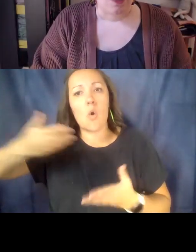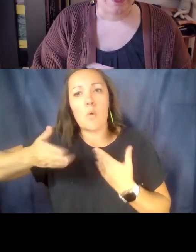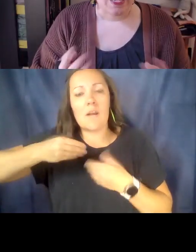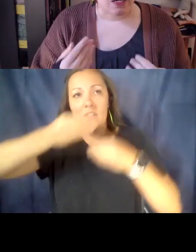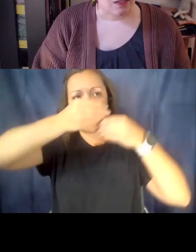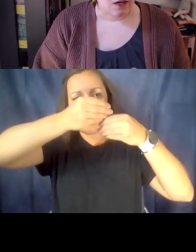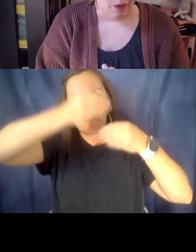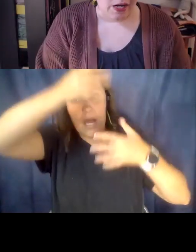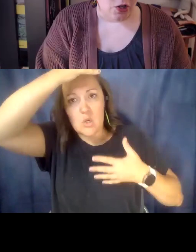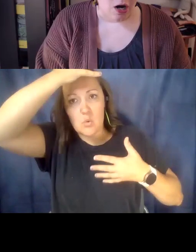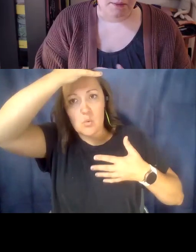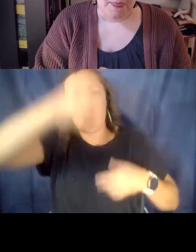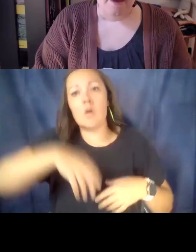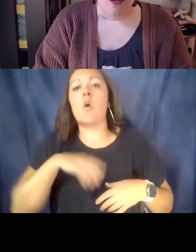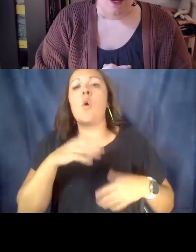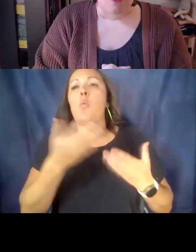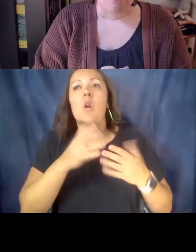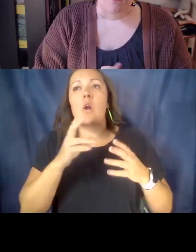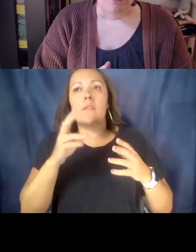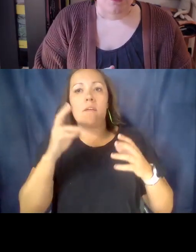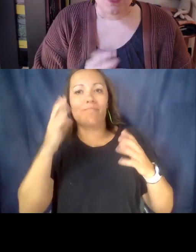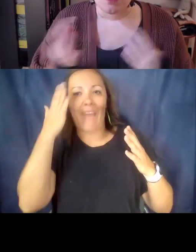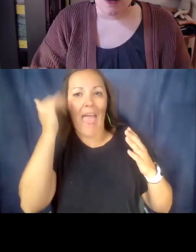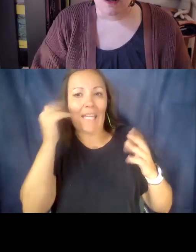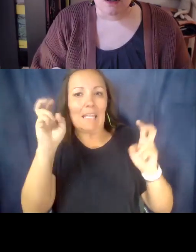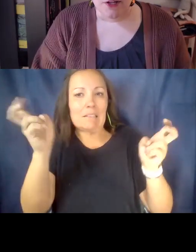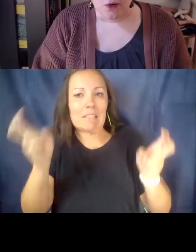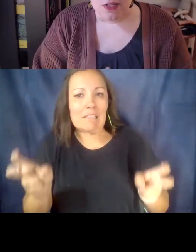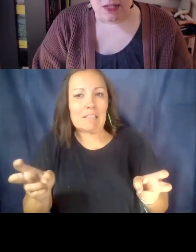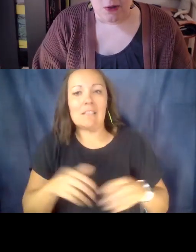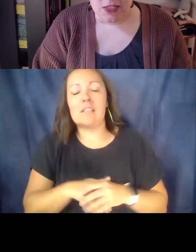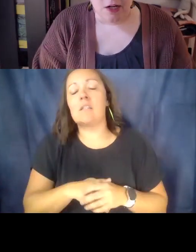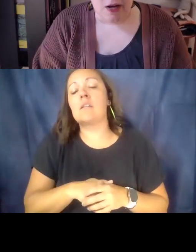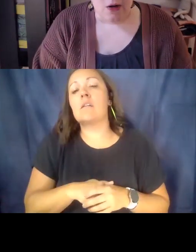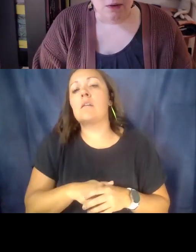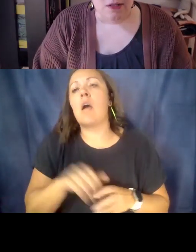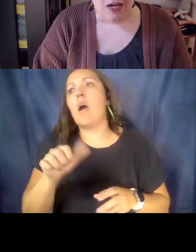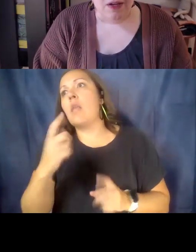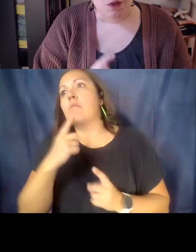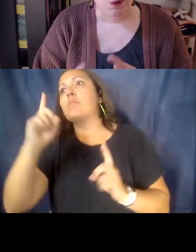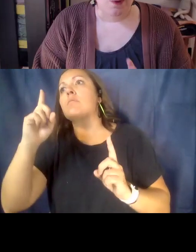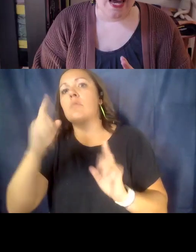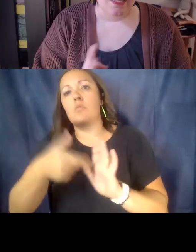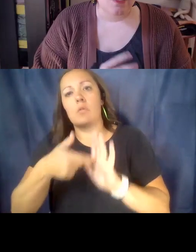are the headings on that page? There is also other success around having multiple ways so